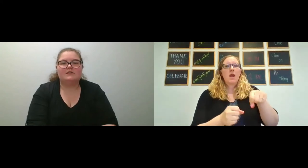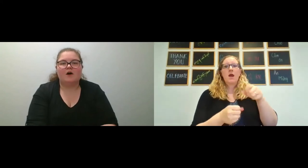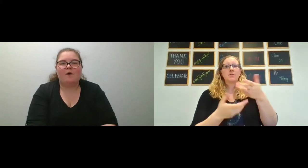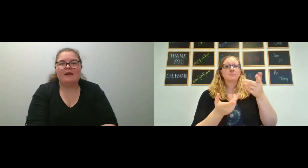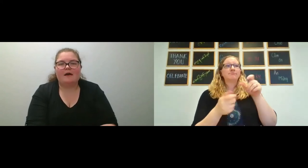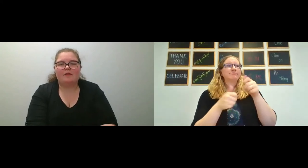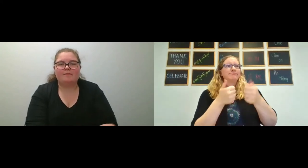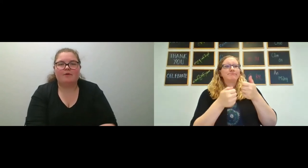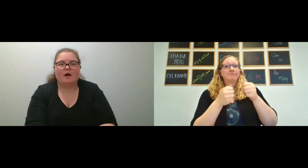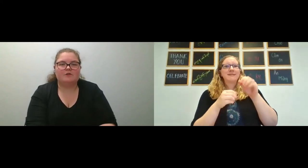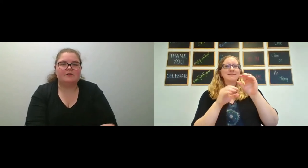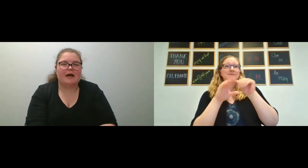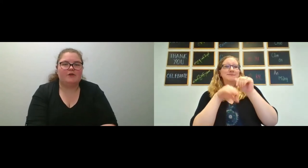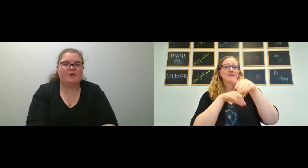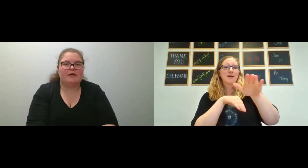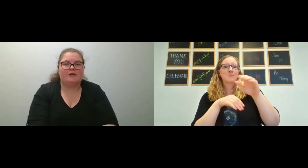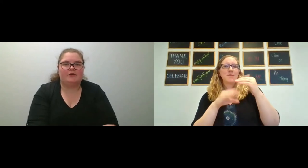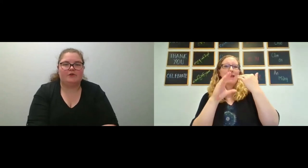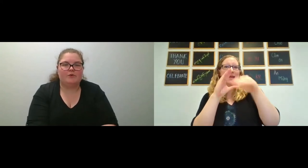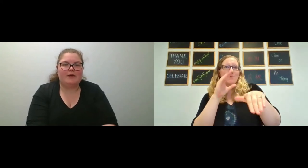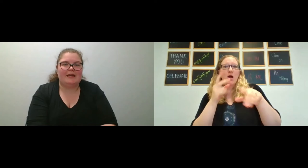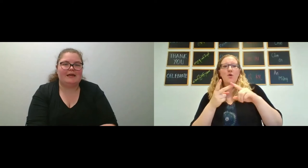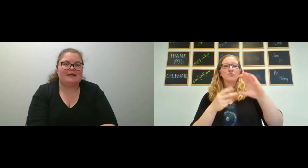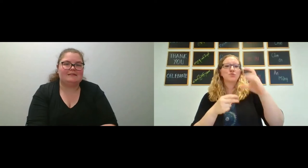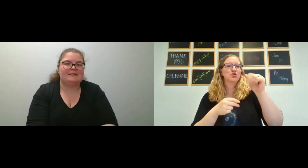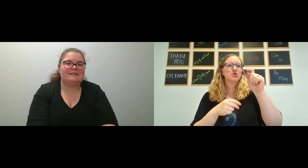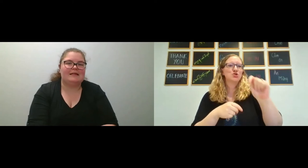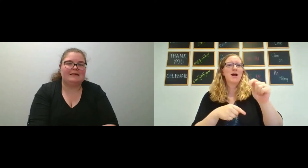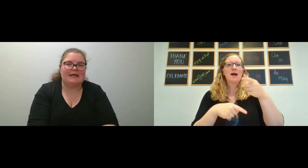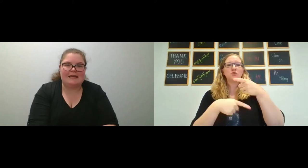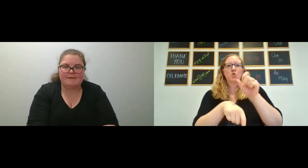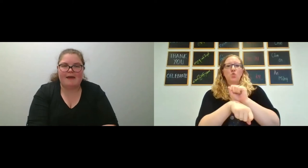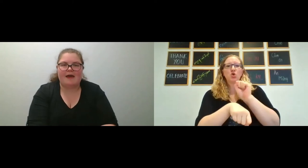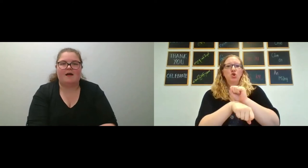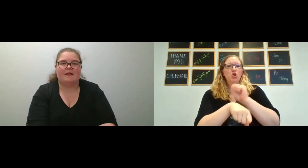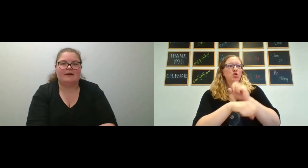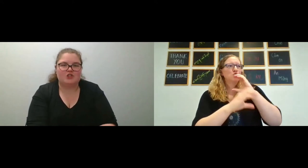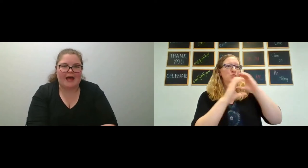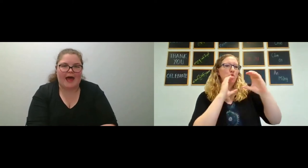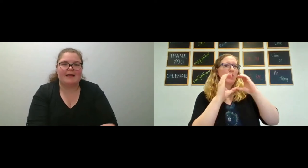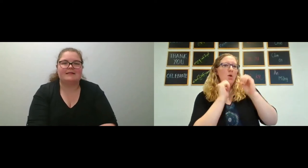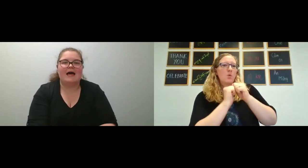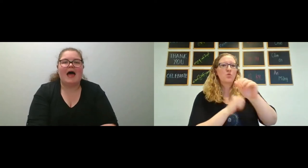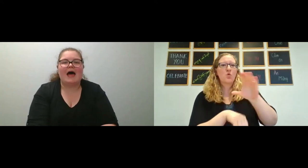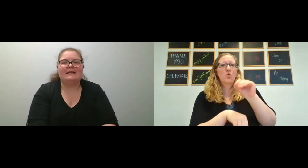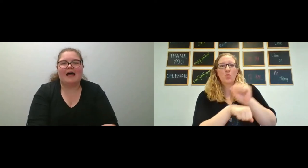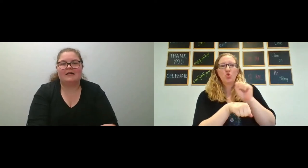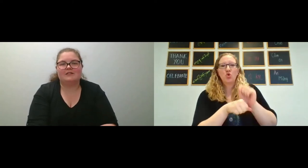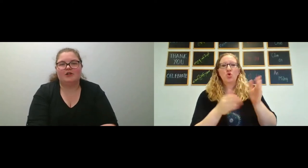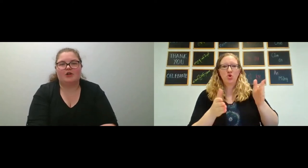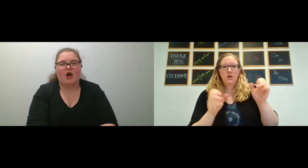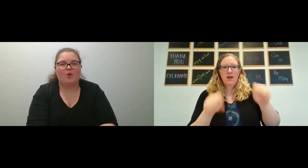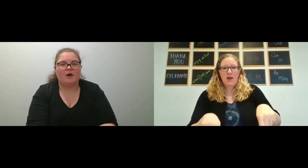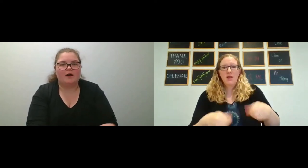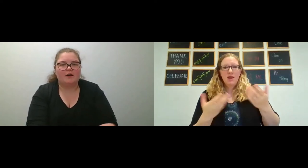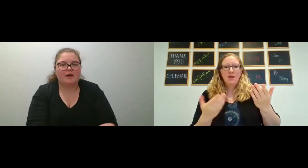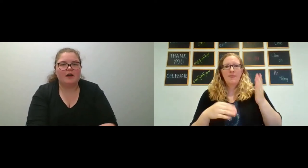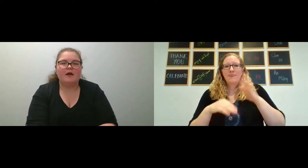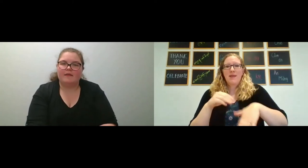So another approach that you could use is sending an email, a chat, a text to your coworker.